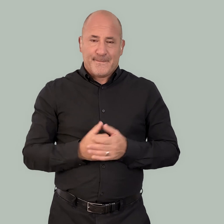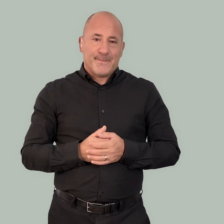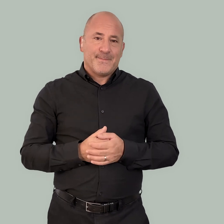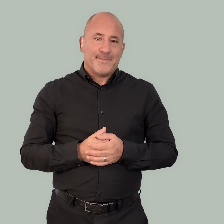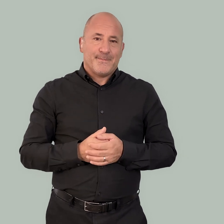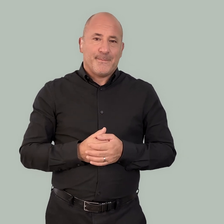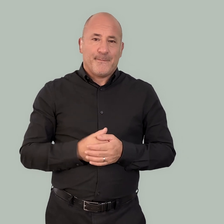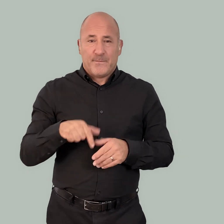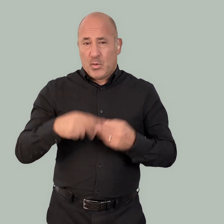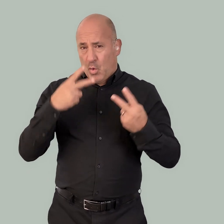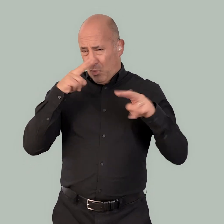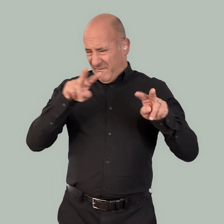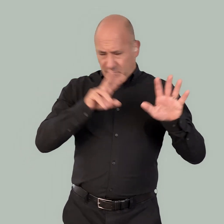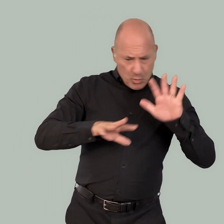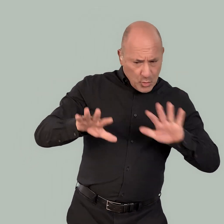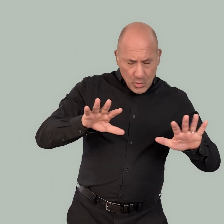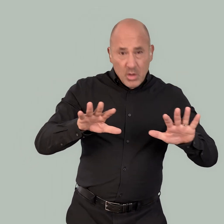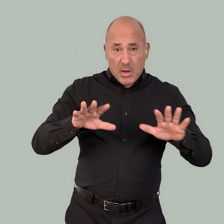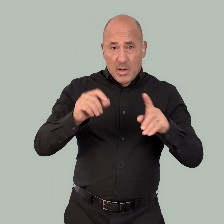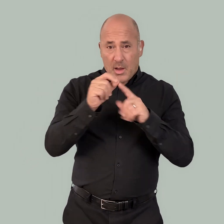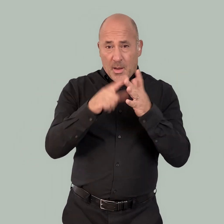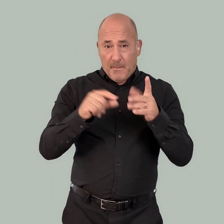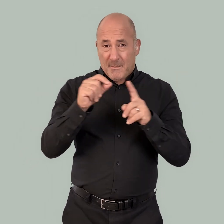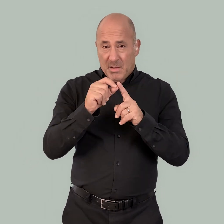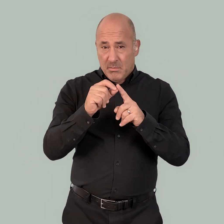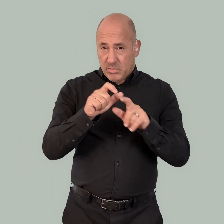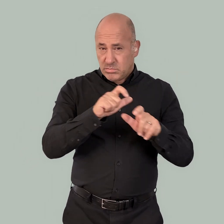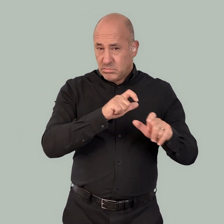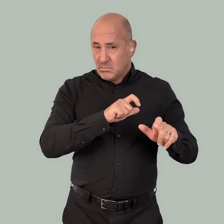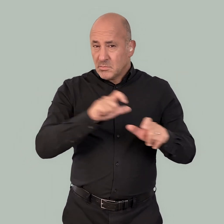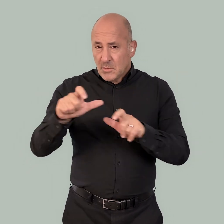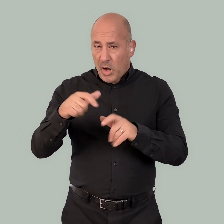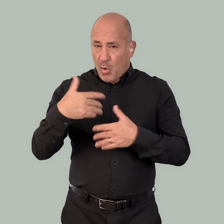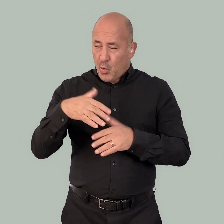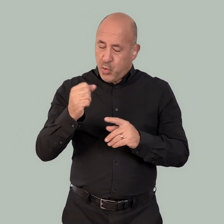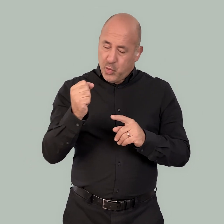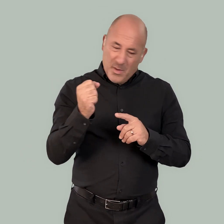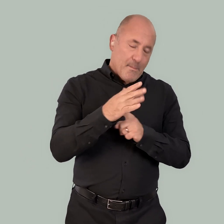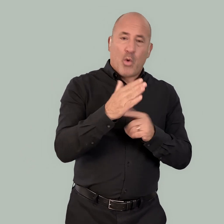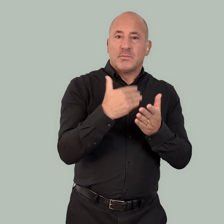The Review will ensure that PIP remains a crucial part